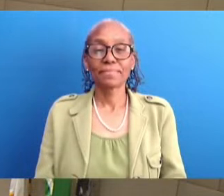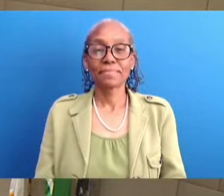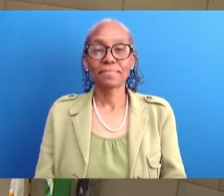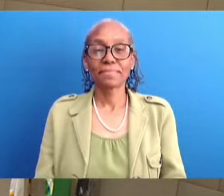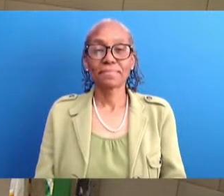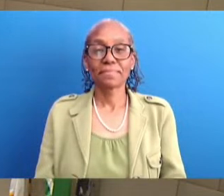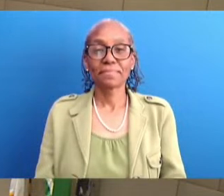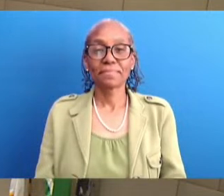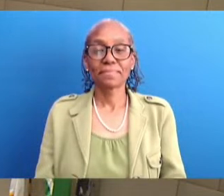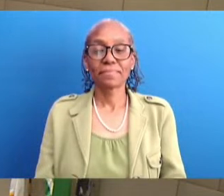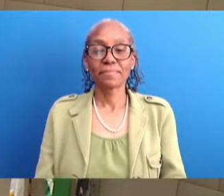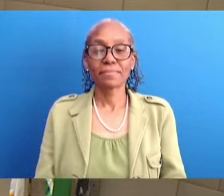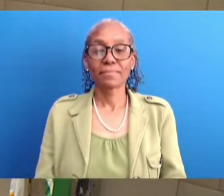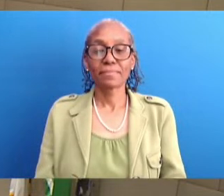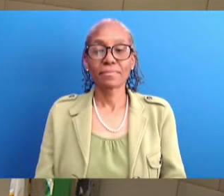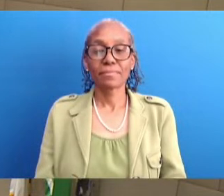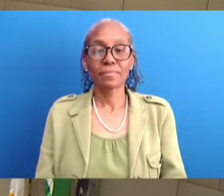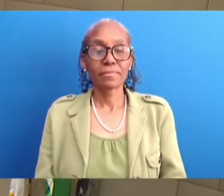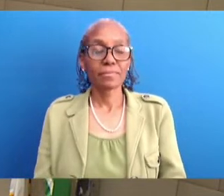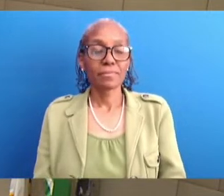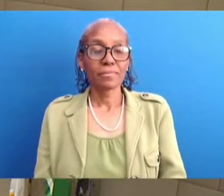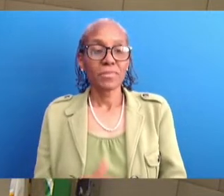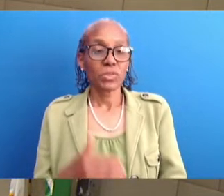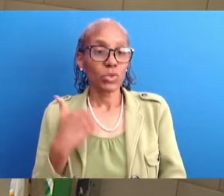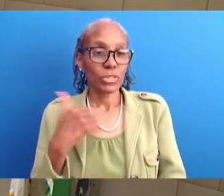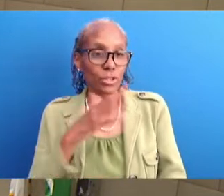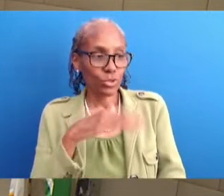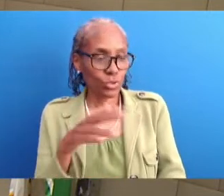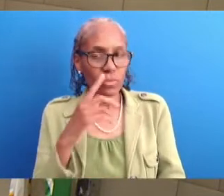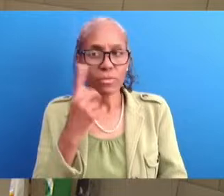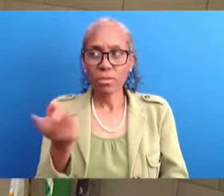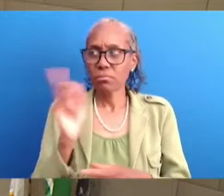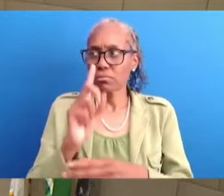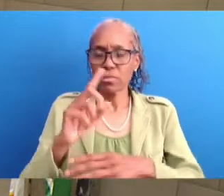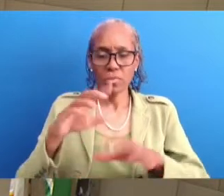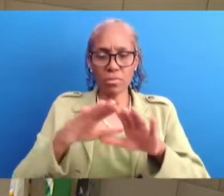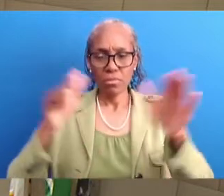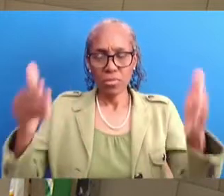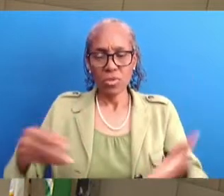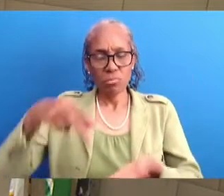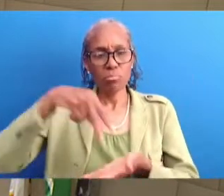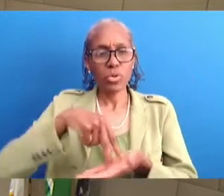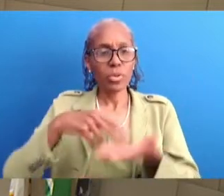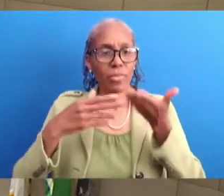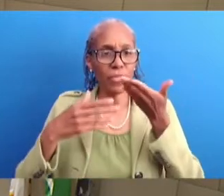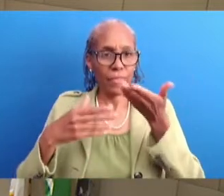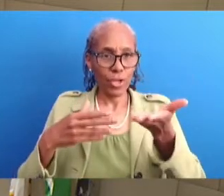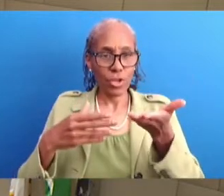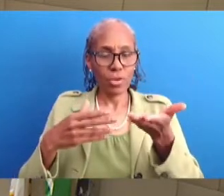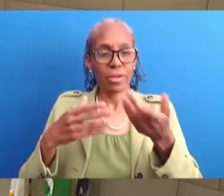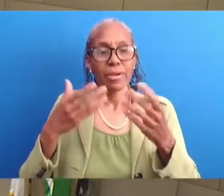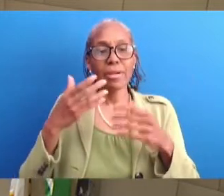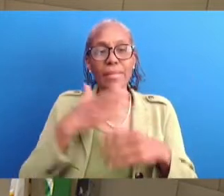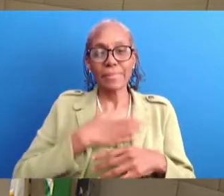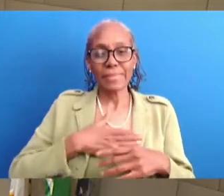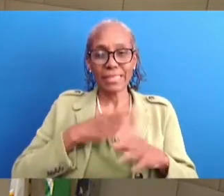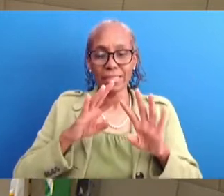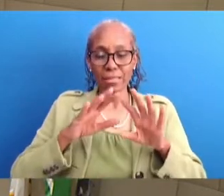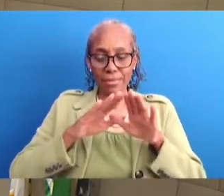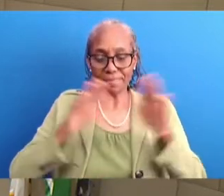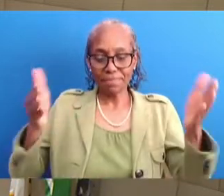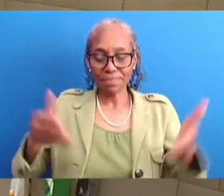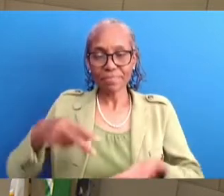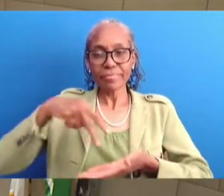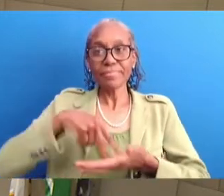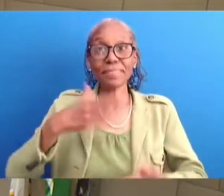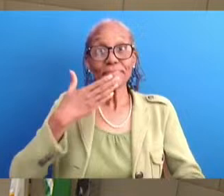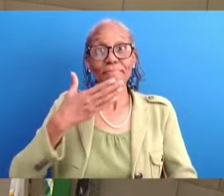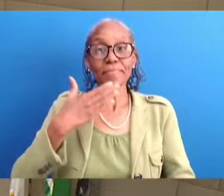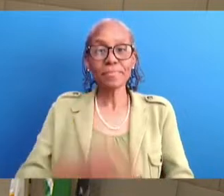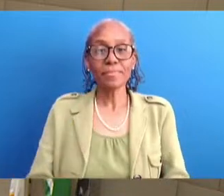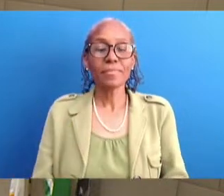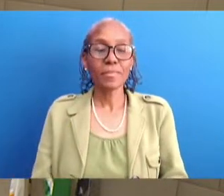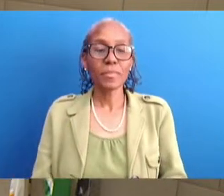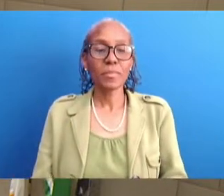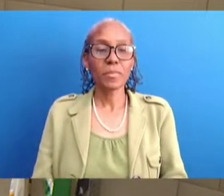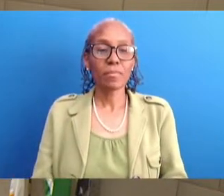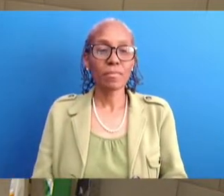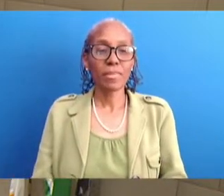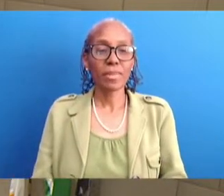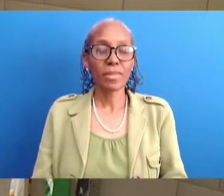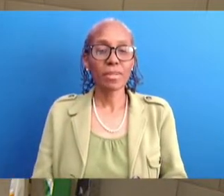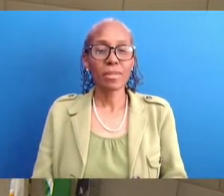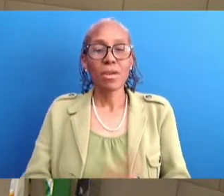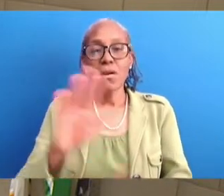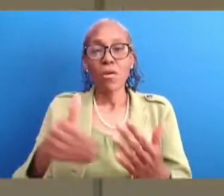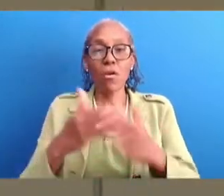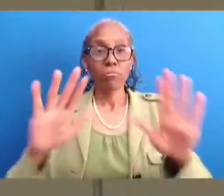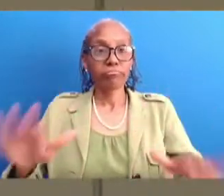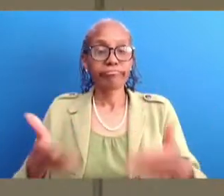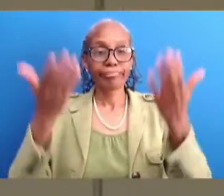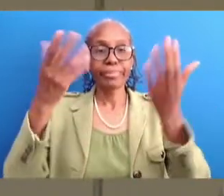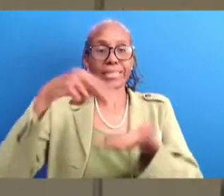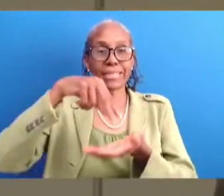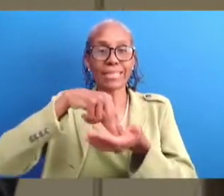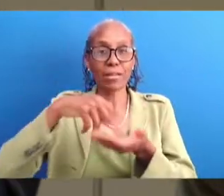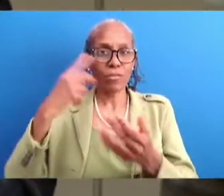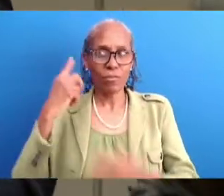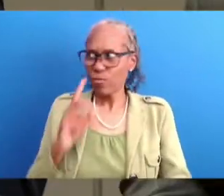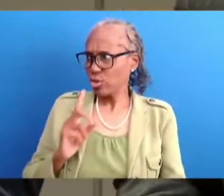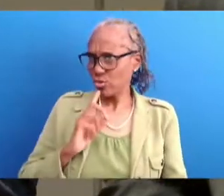YES, PLEASE, THANK YOU.